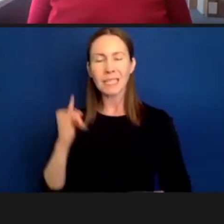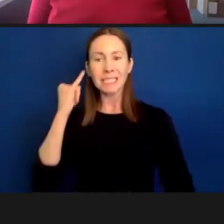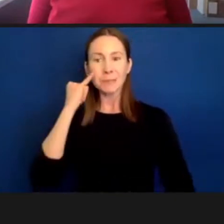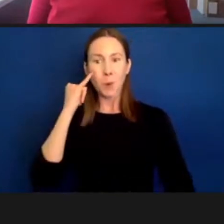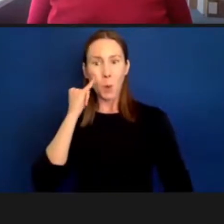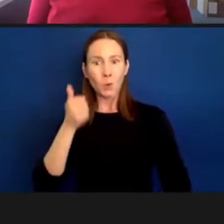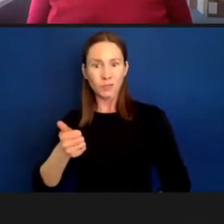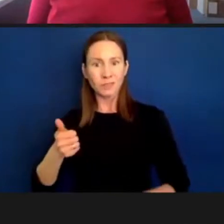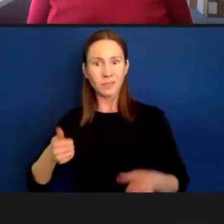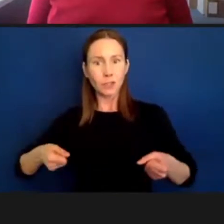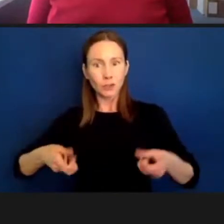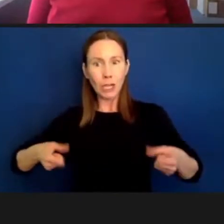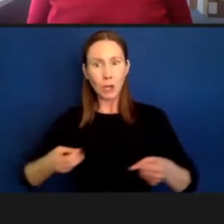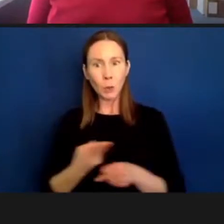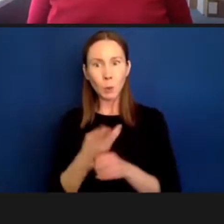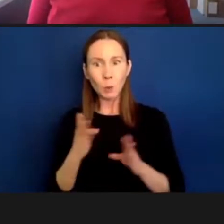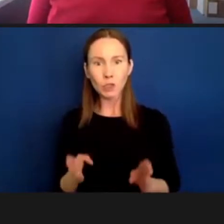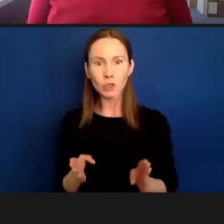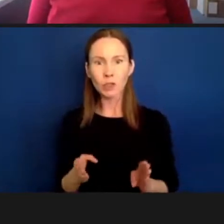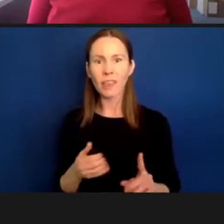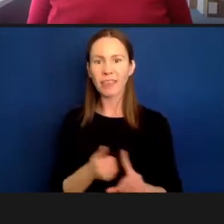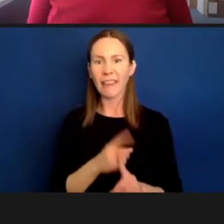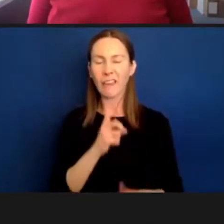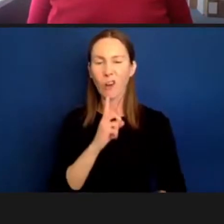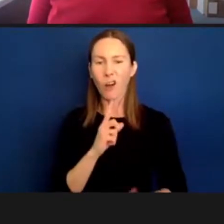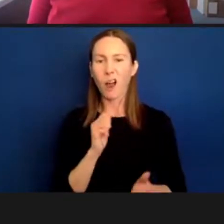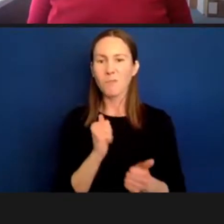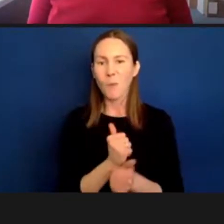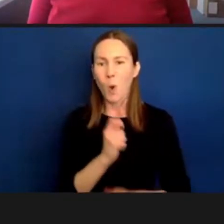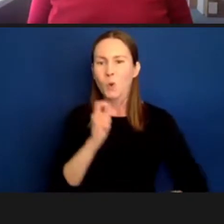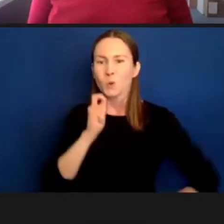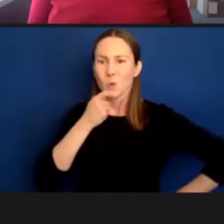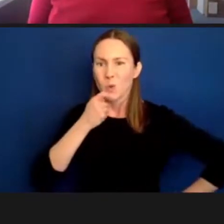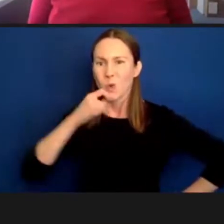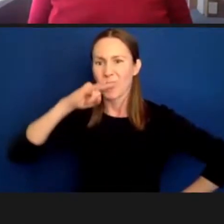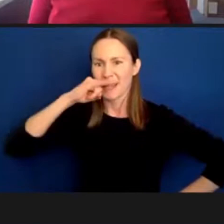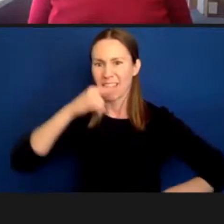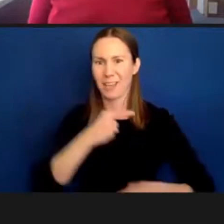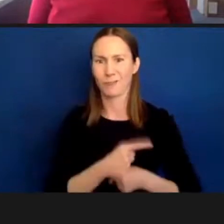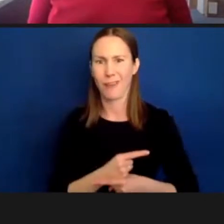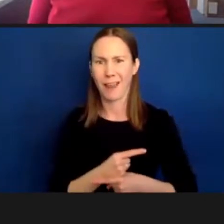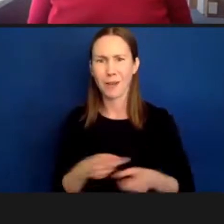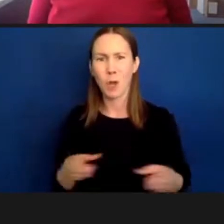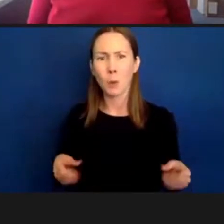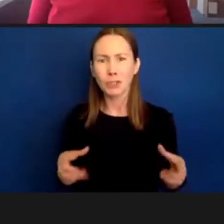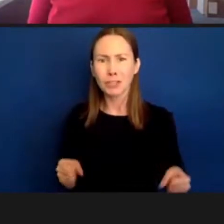they're like the coolest kid. Wheelchairs are so cool!